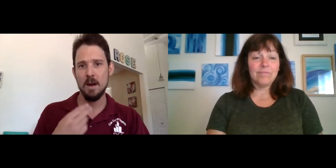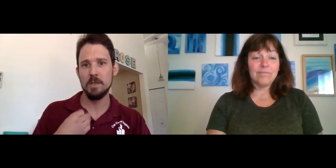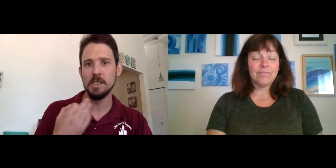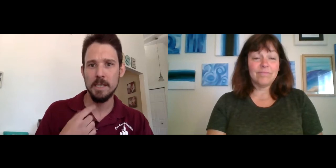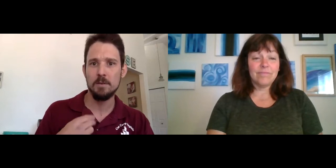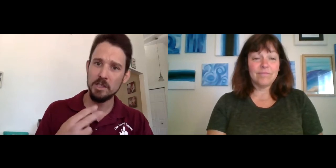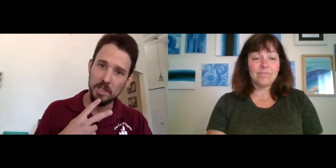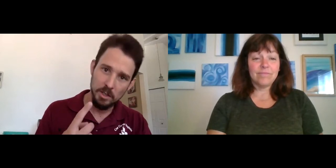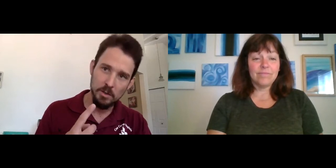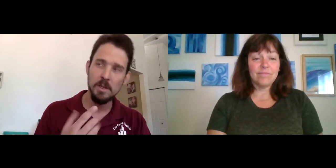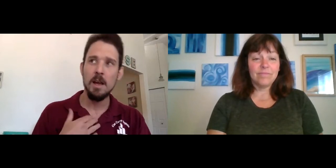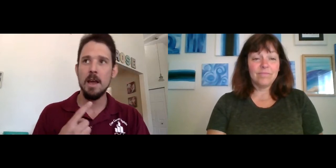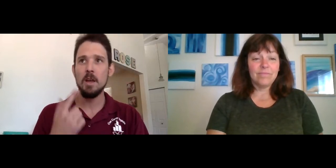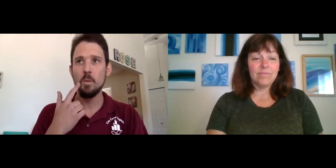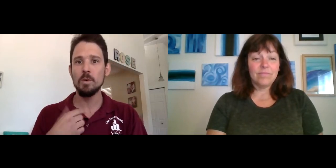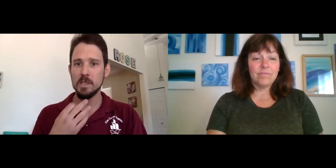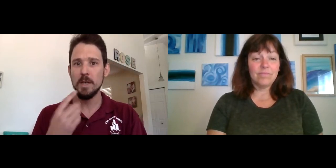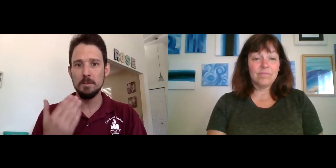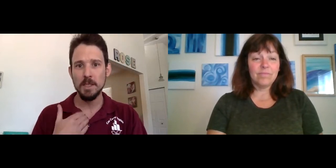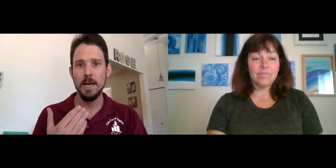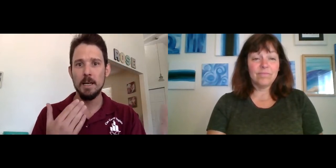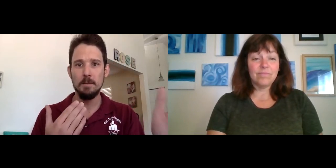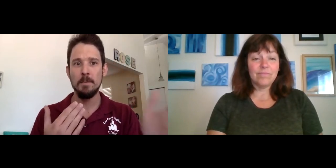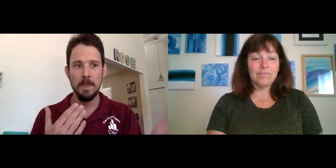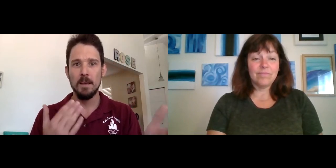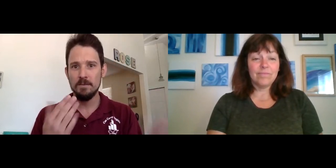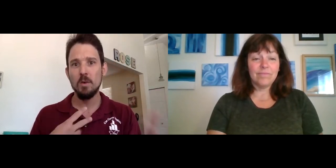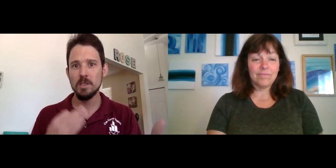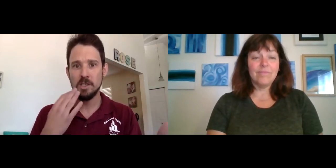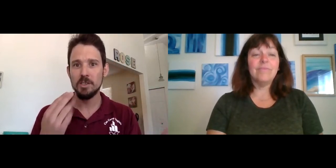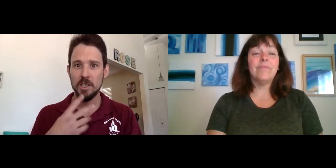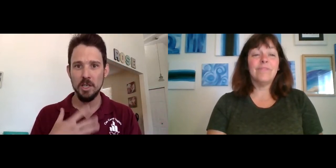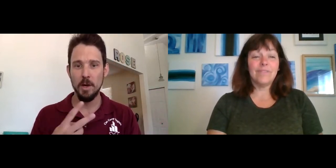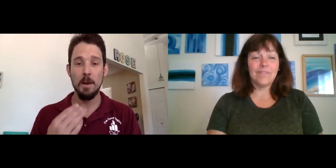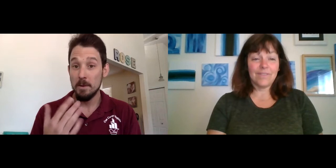this sound is cued and we would spend some time focusing on her cueing but